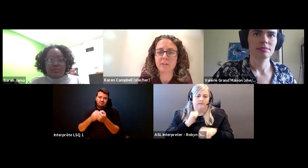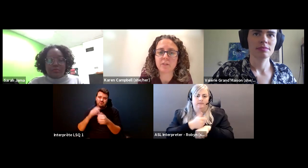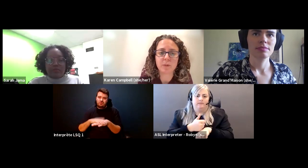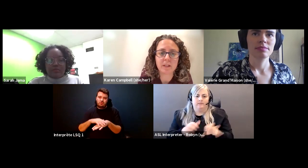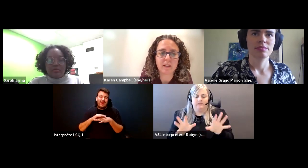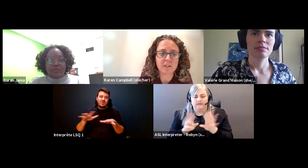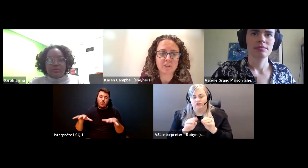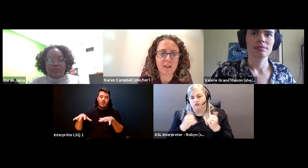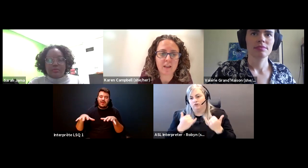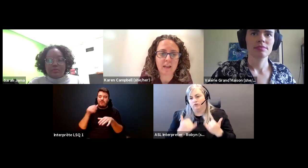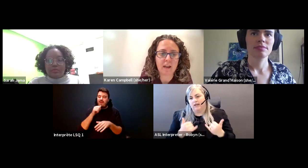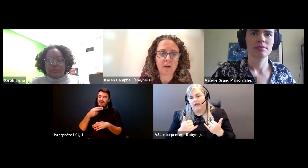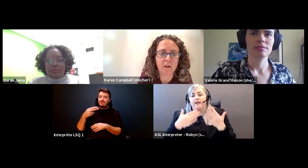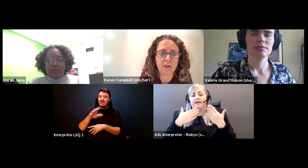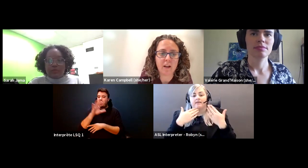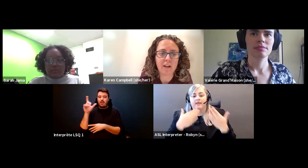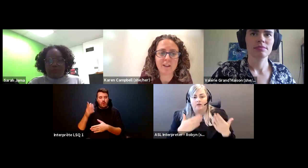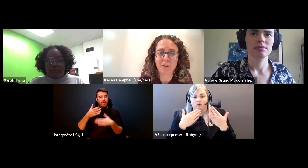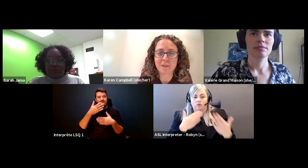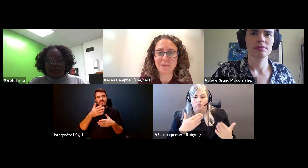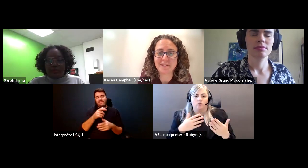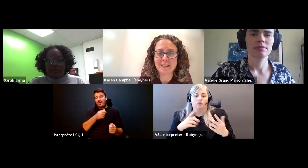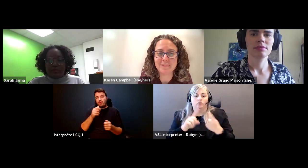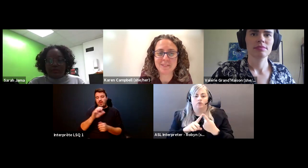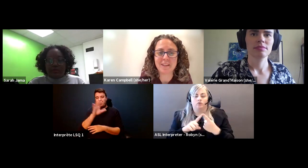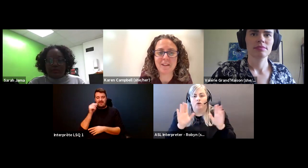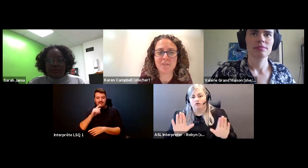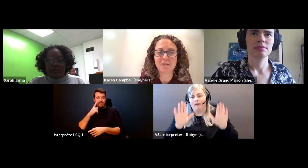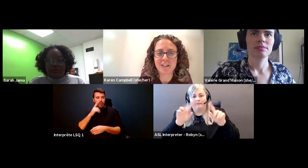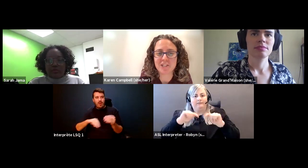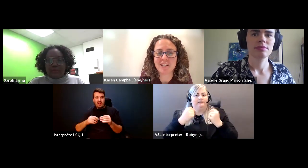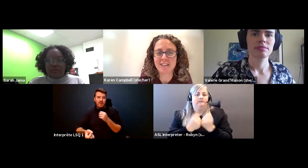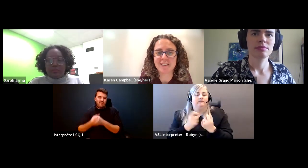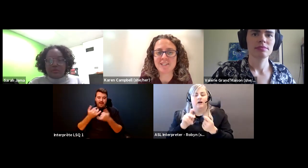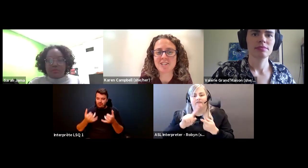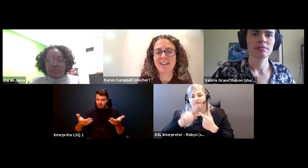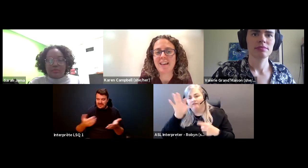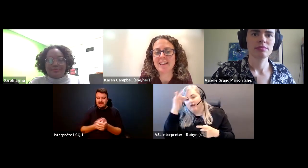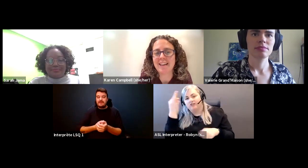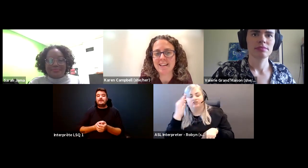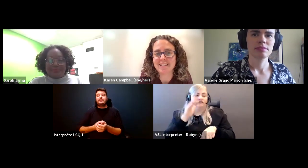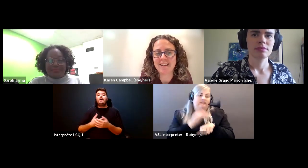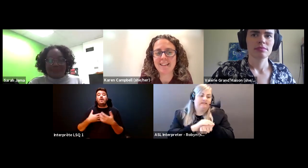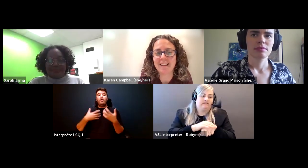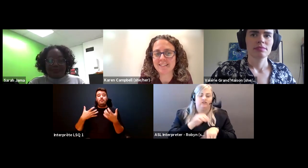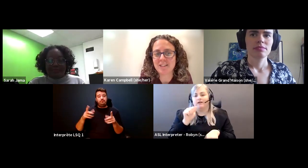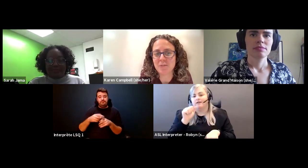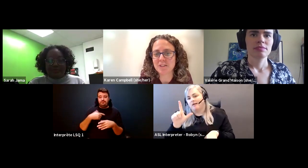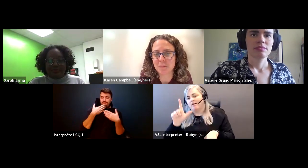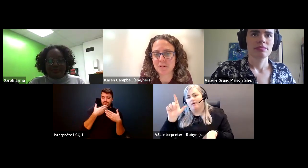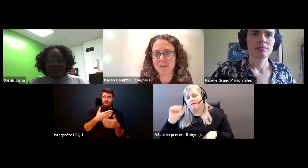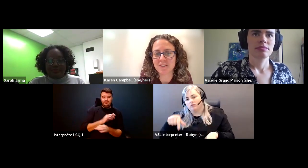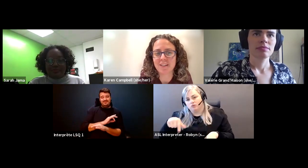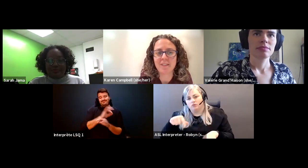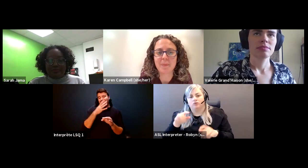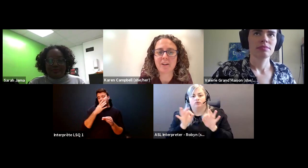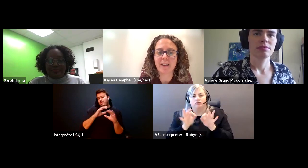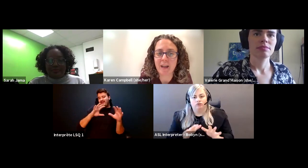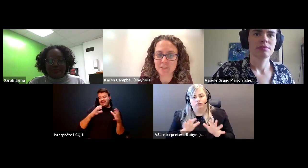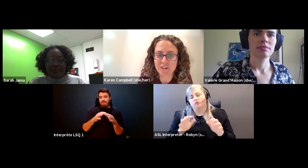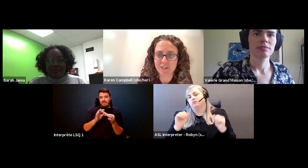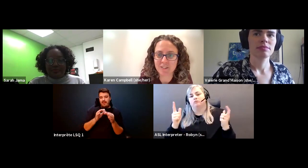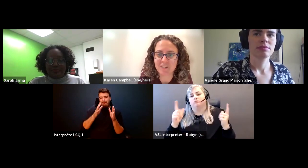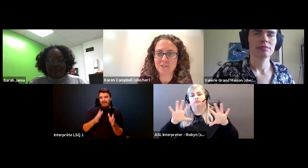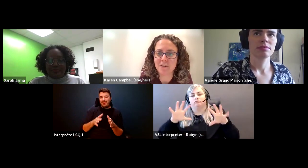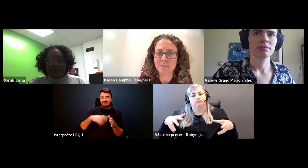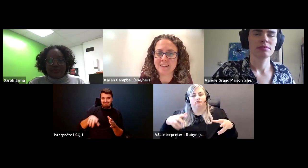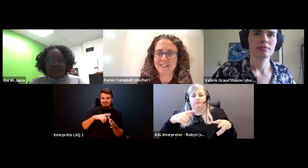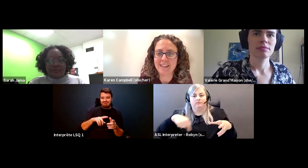Karen Campbell (she/her): i'd also really like to thank our incredible teams of French, English and asl Ellis Q interpreters and our capture runners who have been.